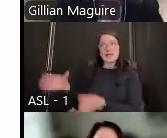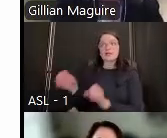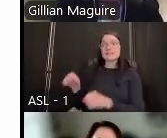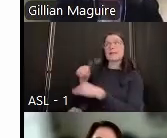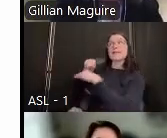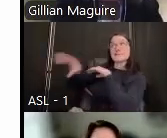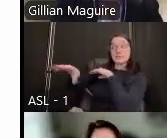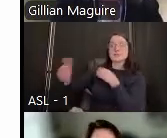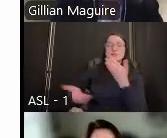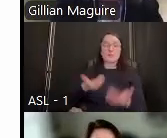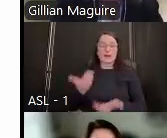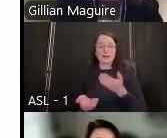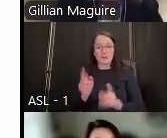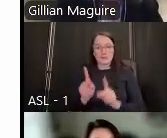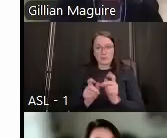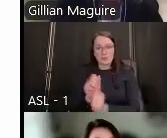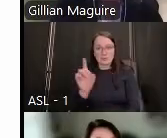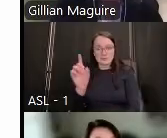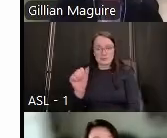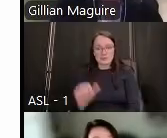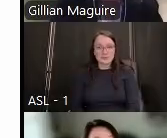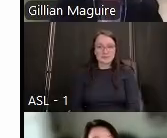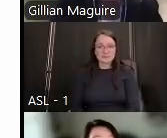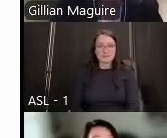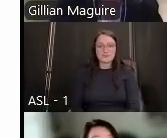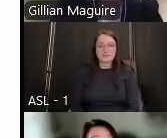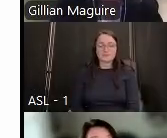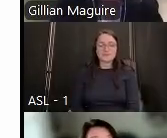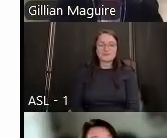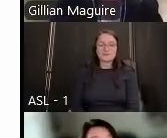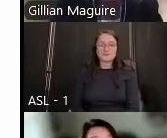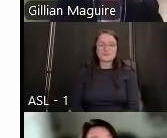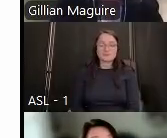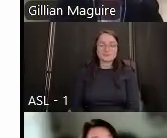And I know it's been strange it within, you know, starting to develop it here in Puget